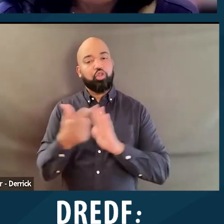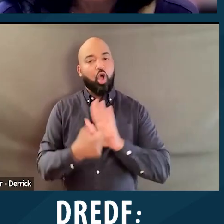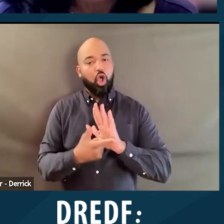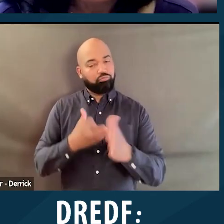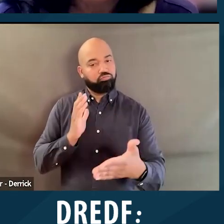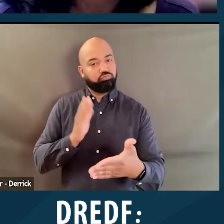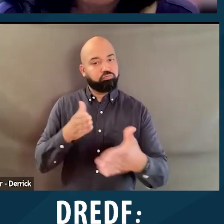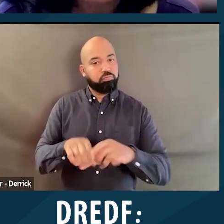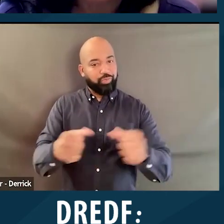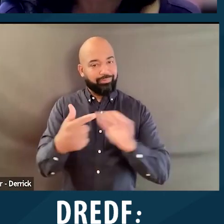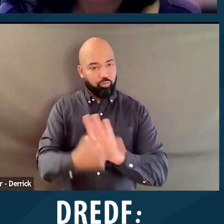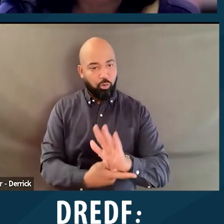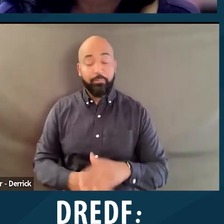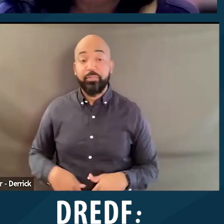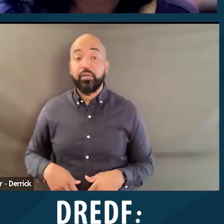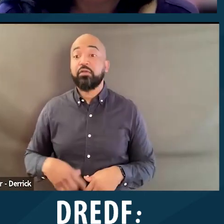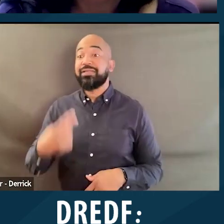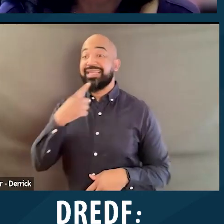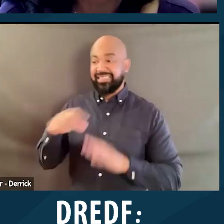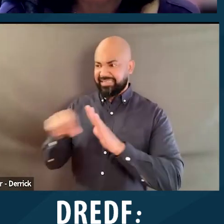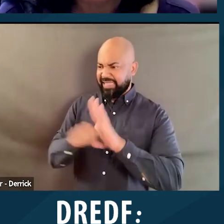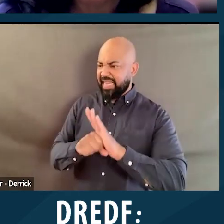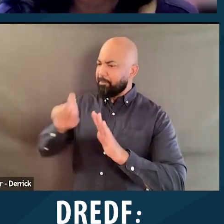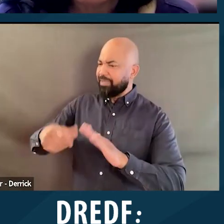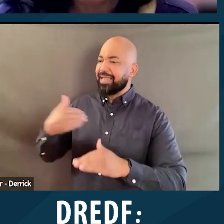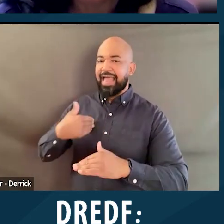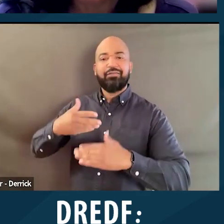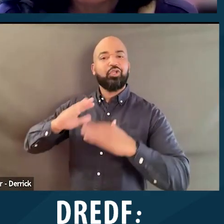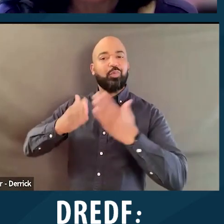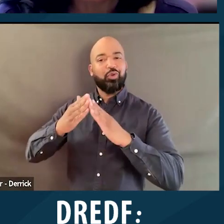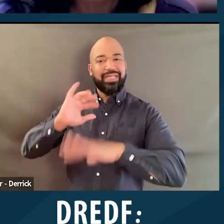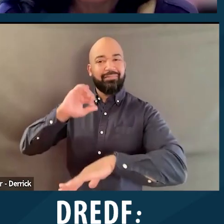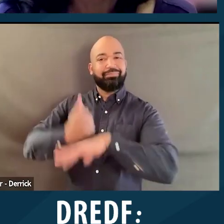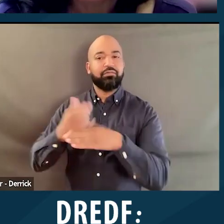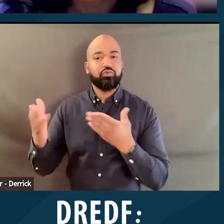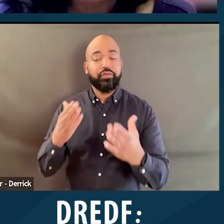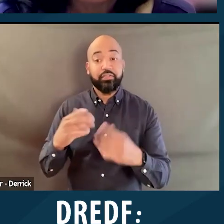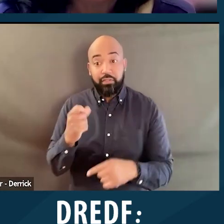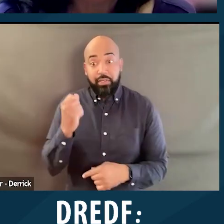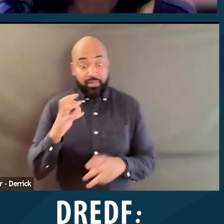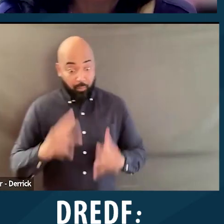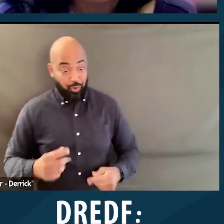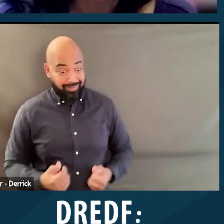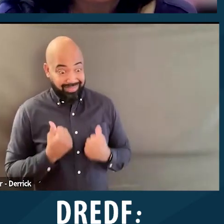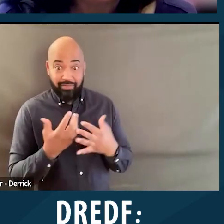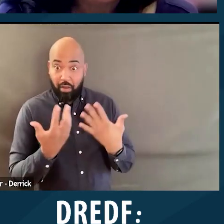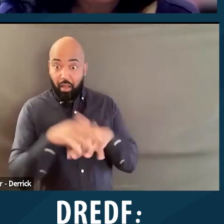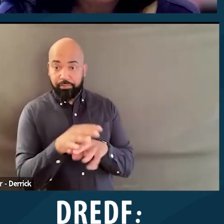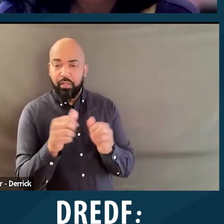that that is a violation of federal disability rights laws, that it's disability discrimination.